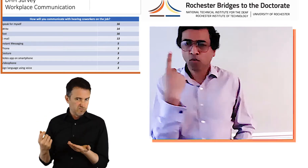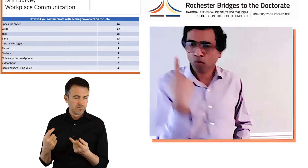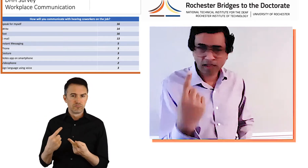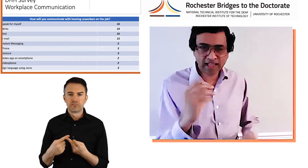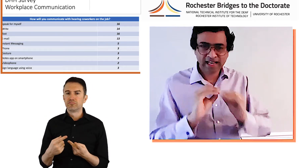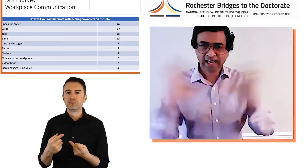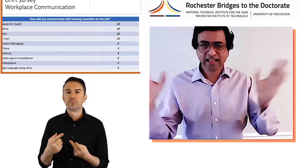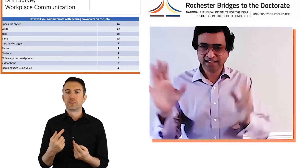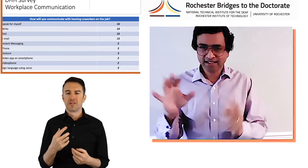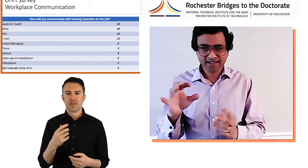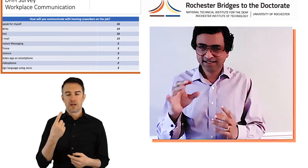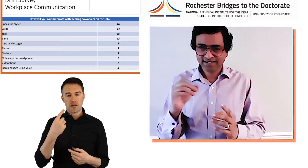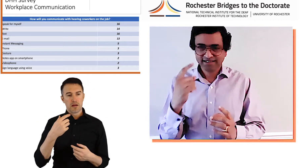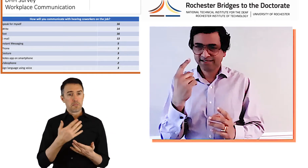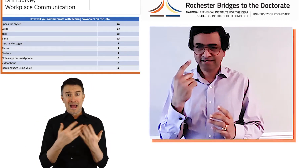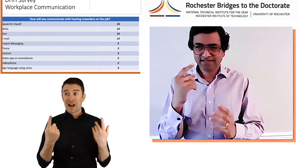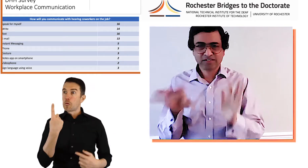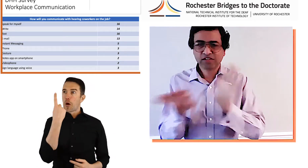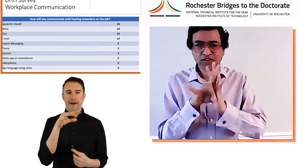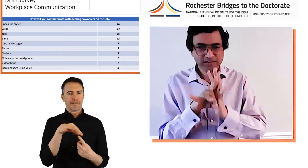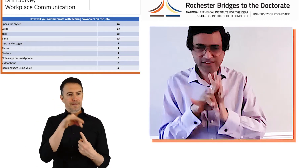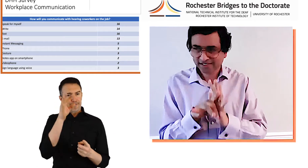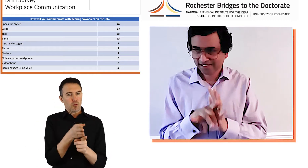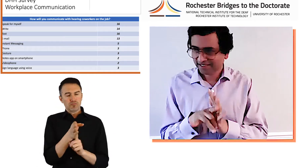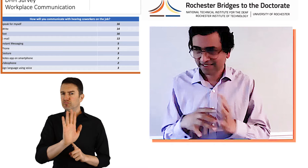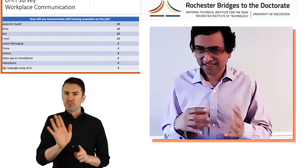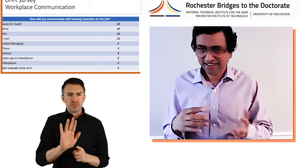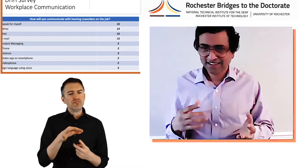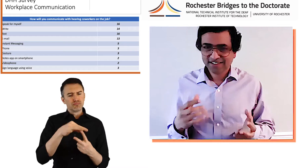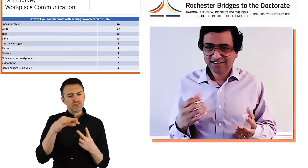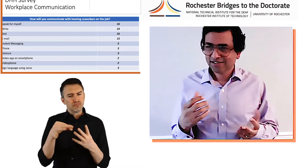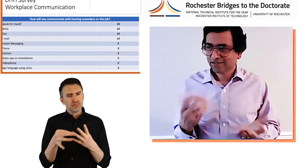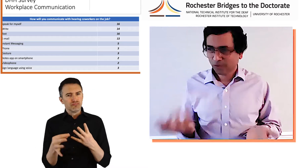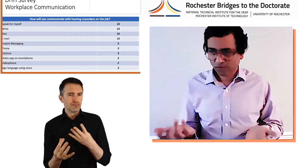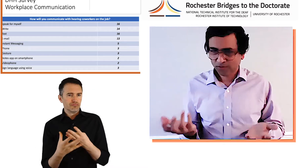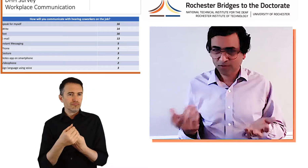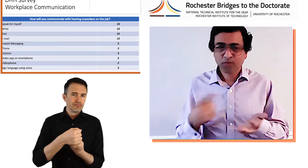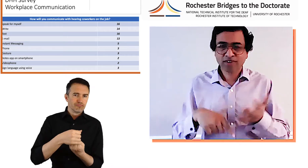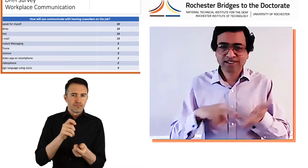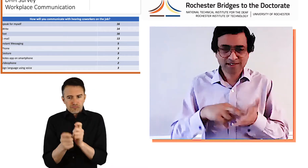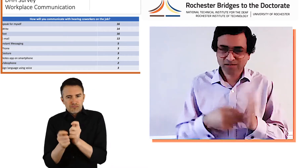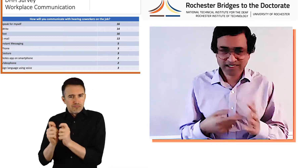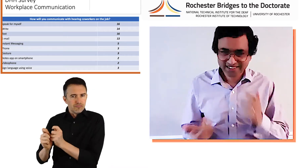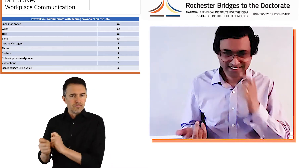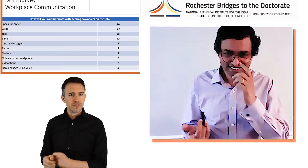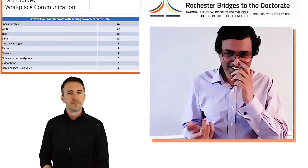There is no one clear choice or one clear option that people use all the time.